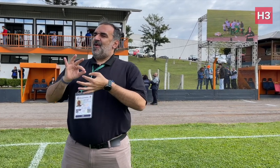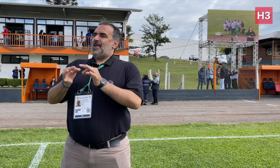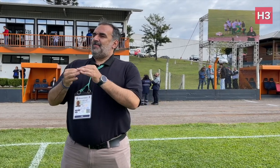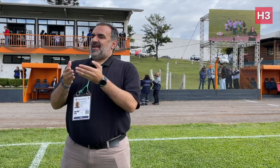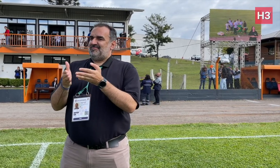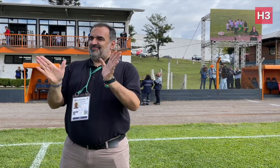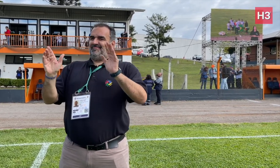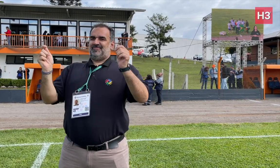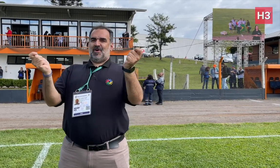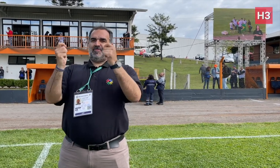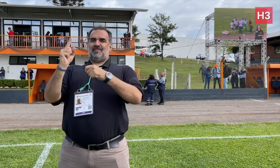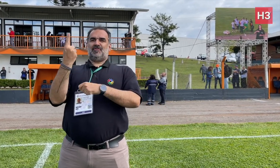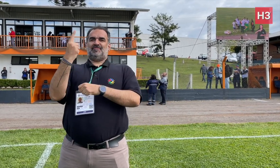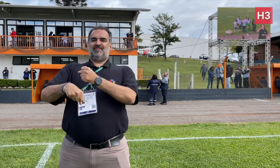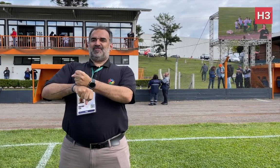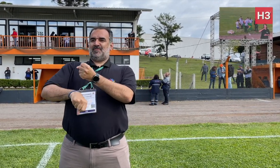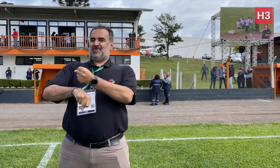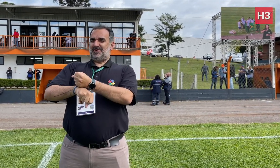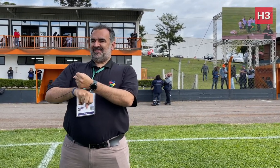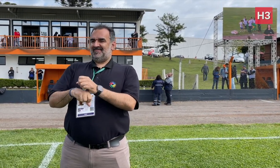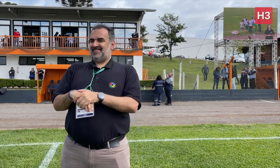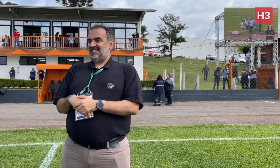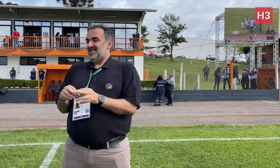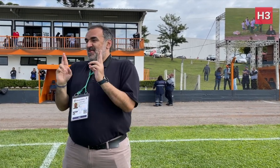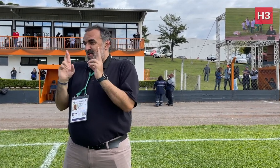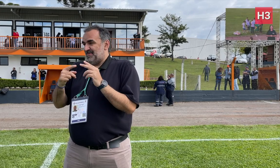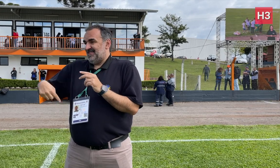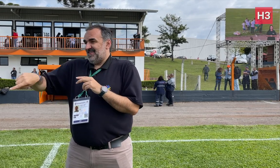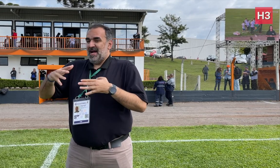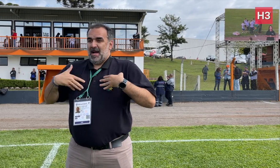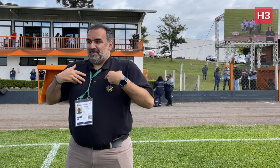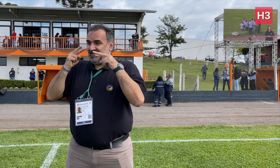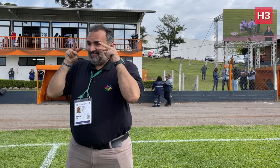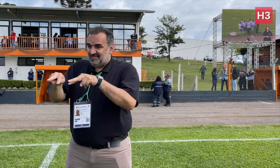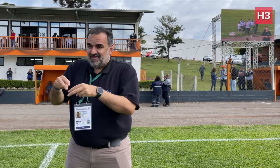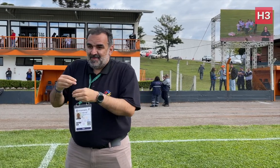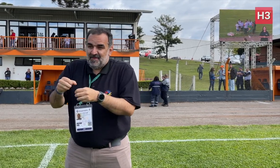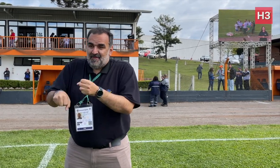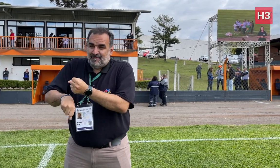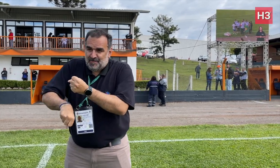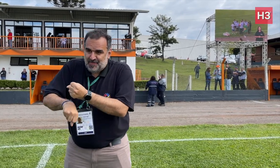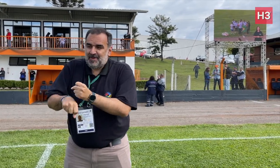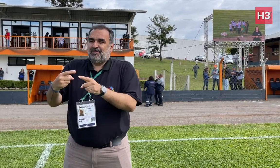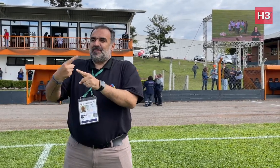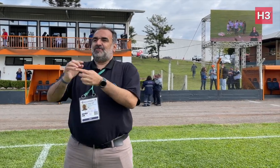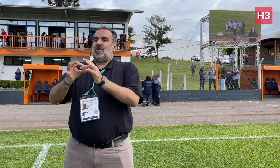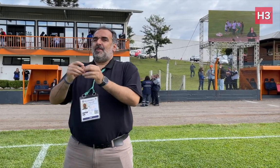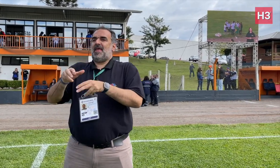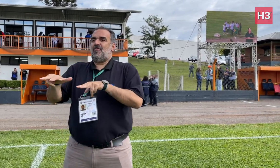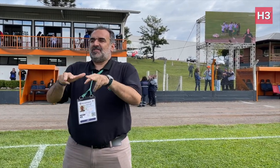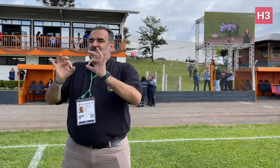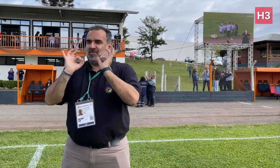We start the events with football matches. I hope the fans are happy and enjoying themselves, and that the whole event itself will be successful.